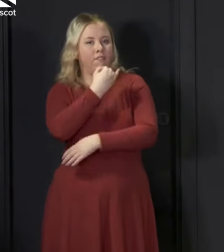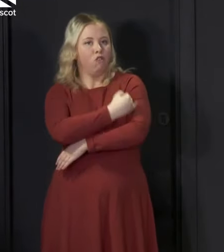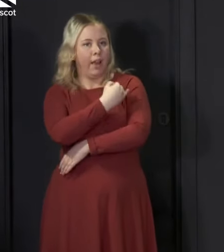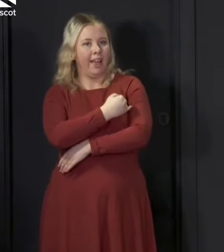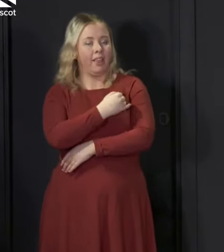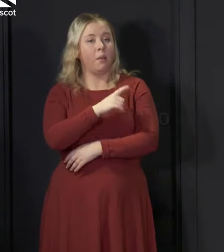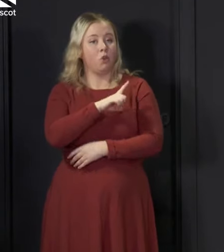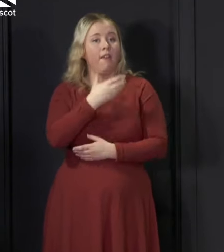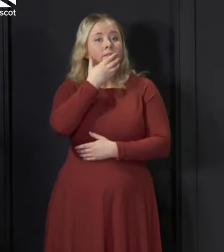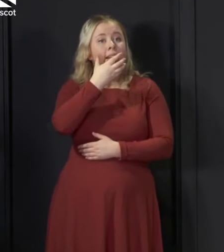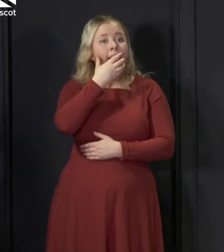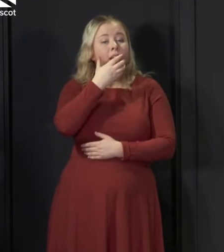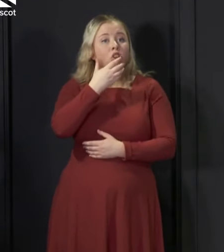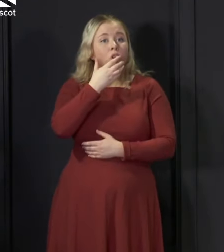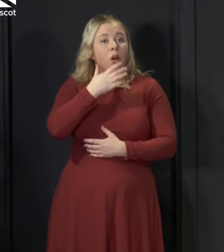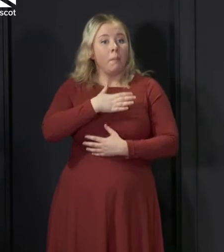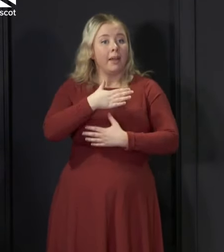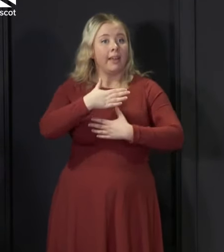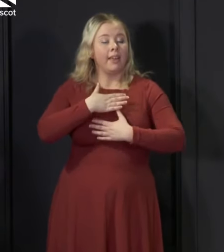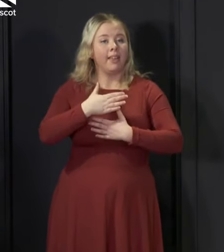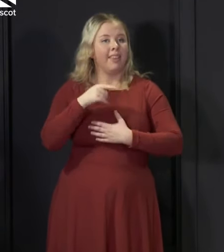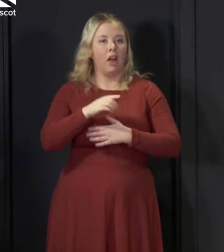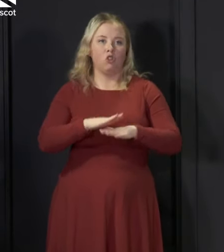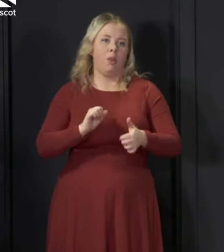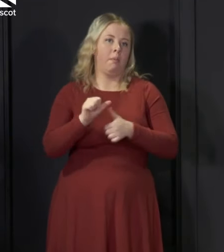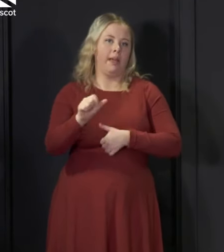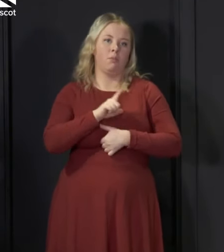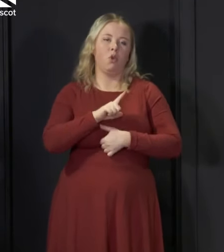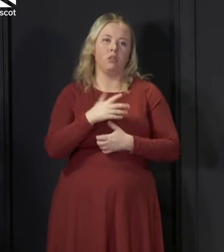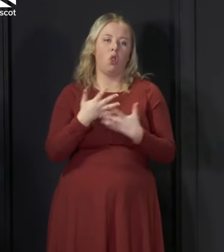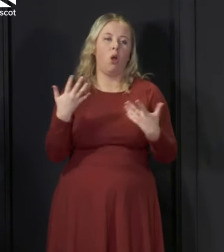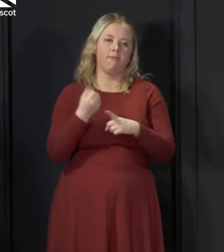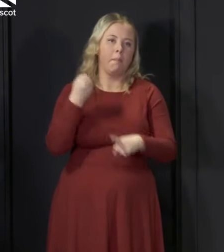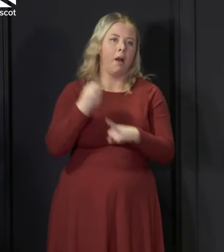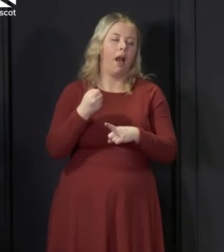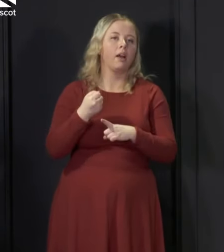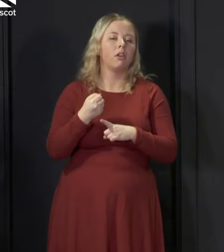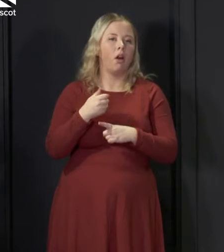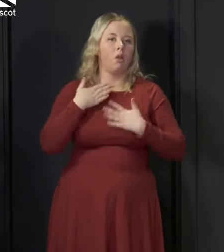impact that has on your body. So, these have to be very person centred decisions, somebody